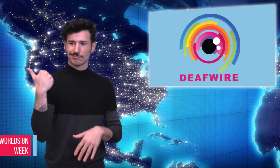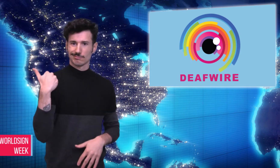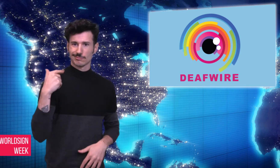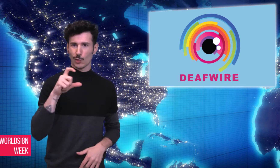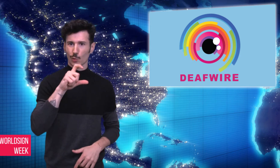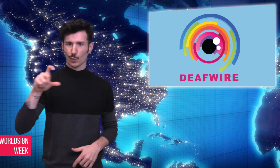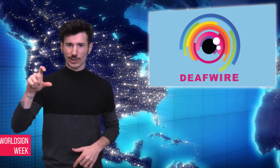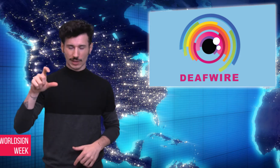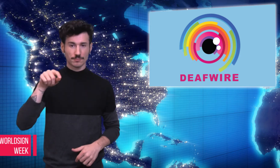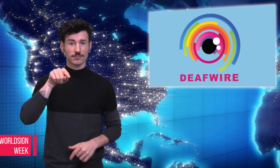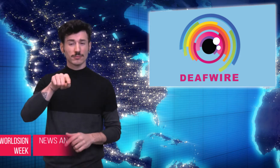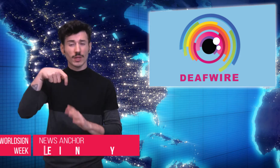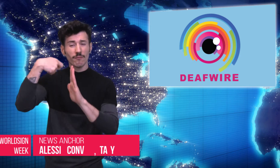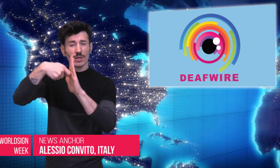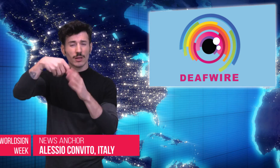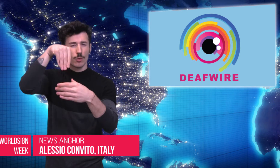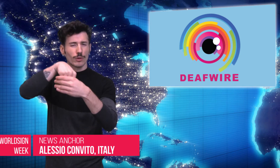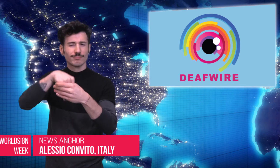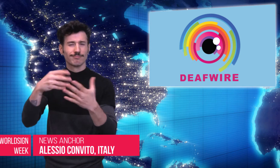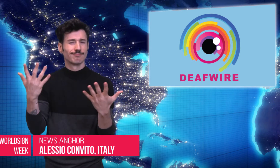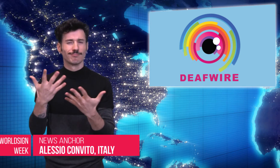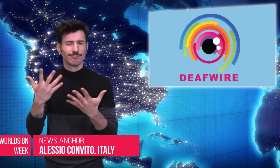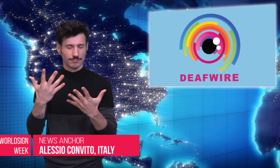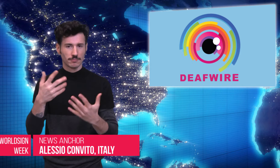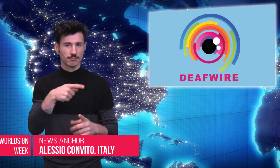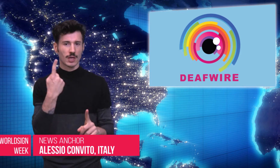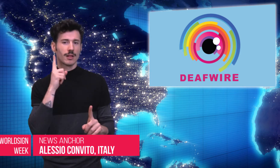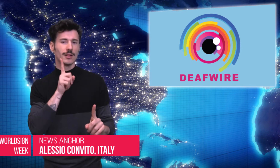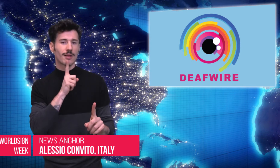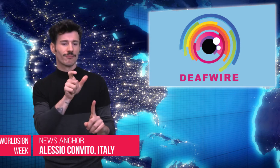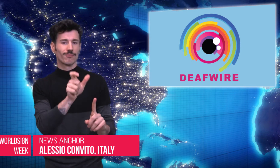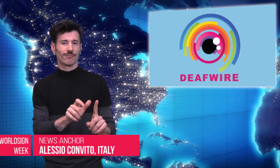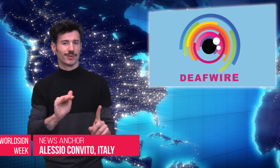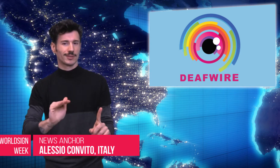[Alessio]: A social media video went viral this week